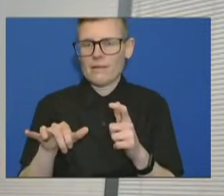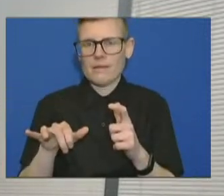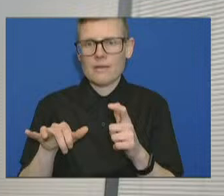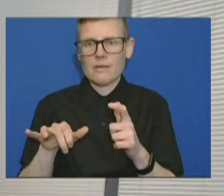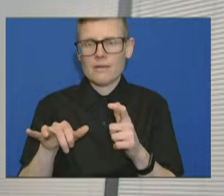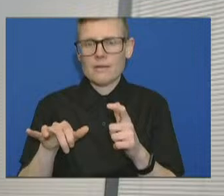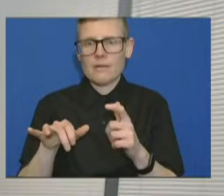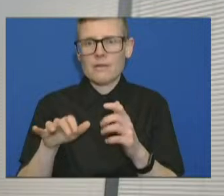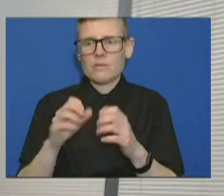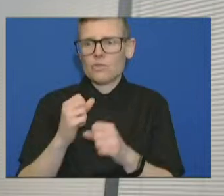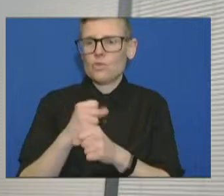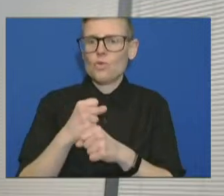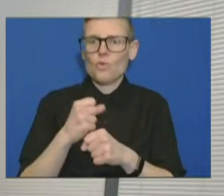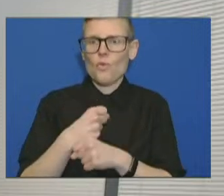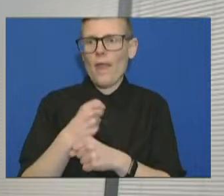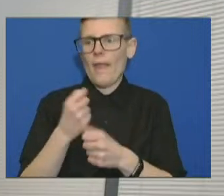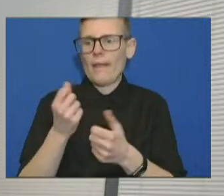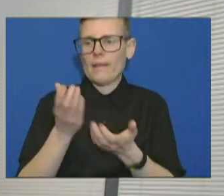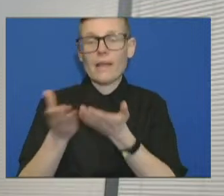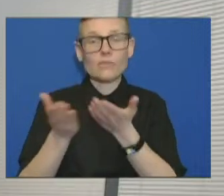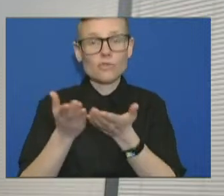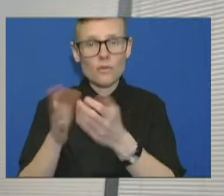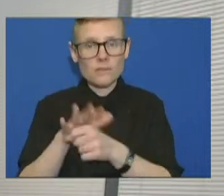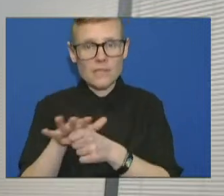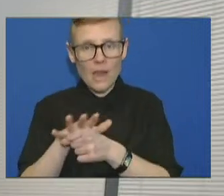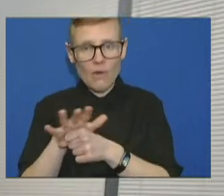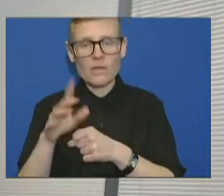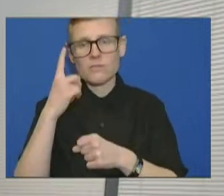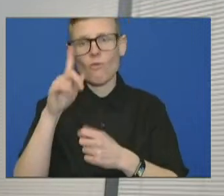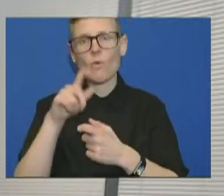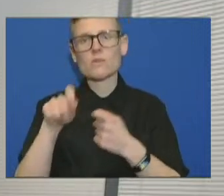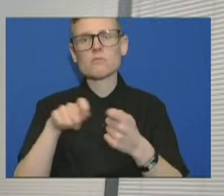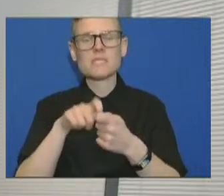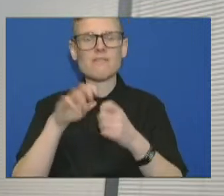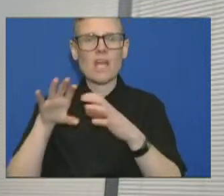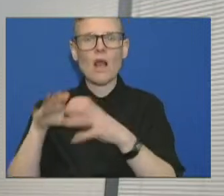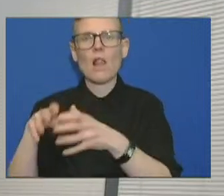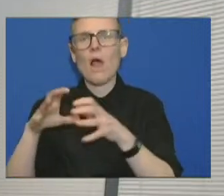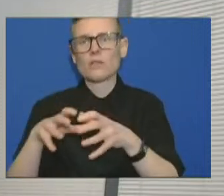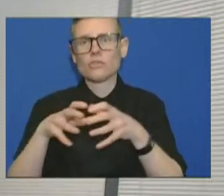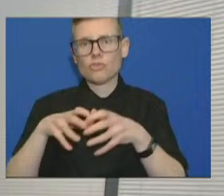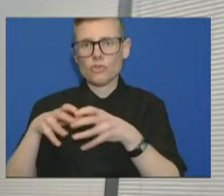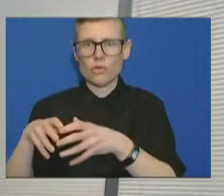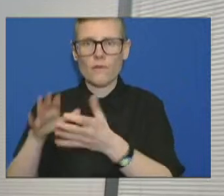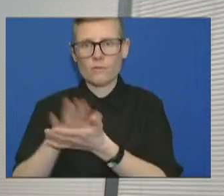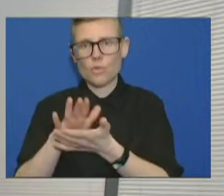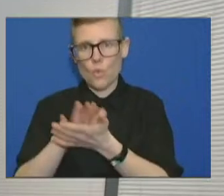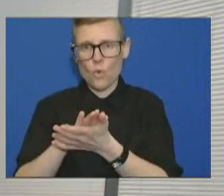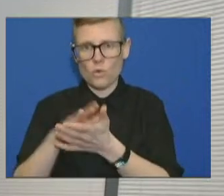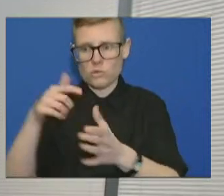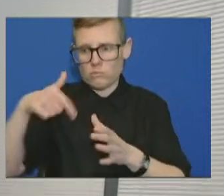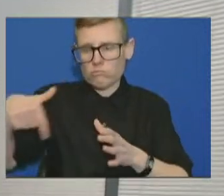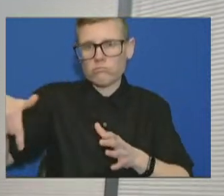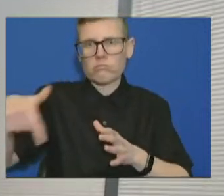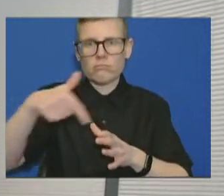unto itself. And how do we shrink that entity to create